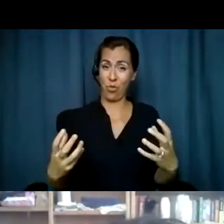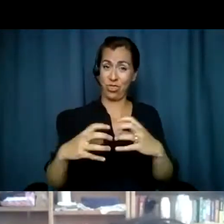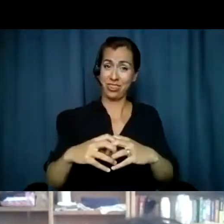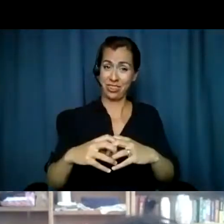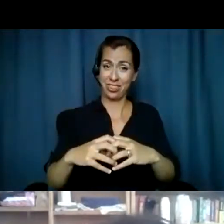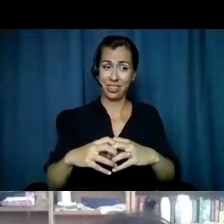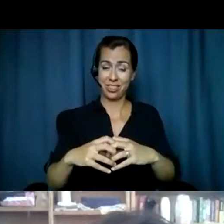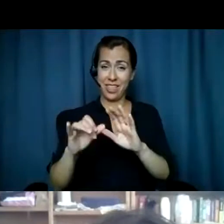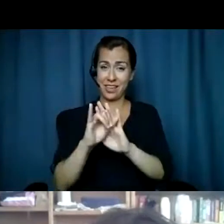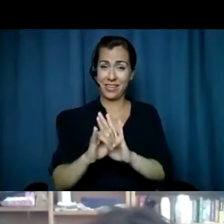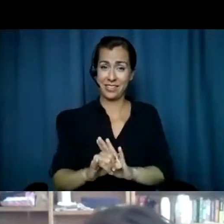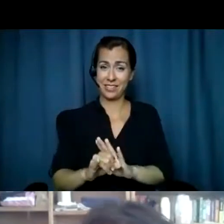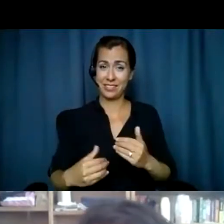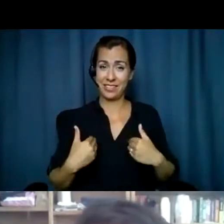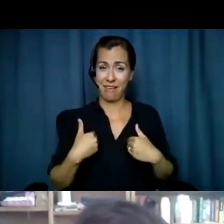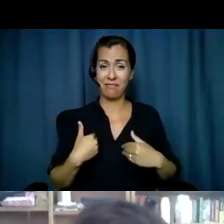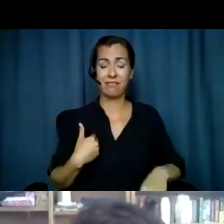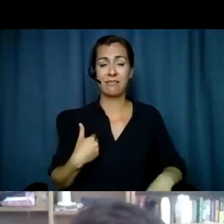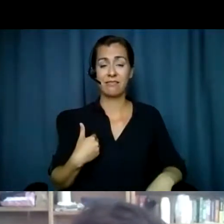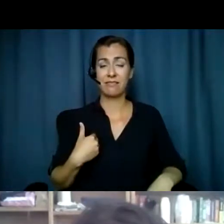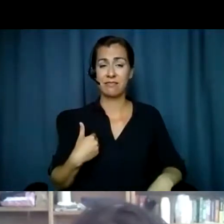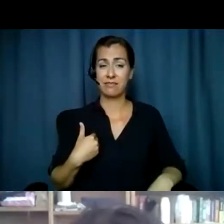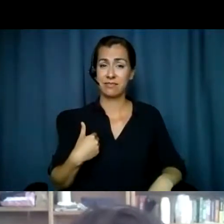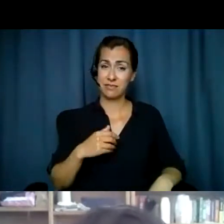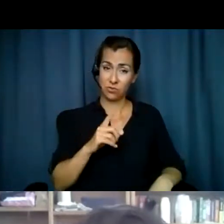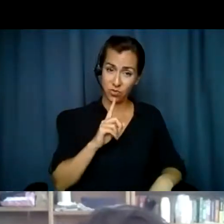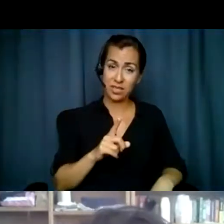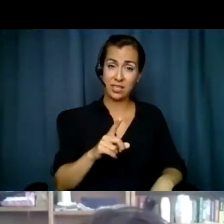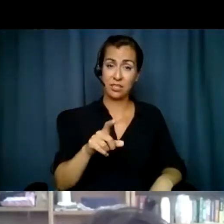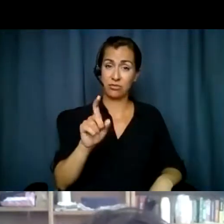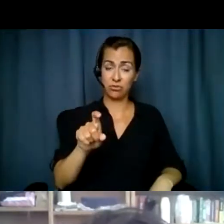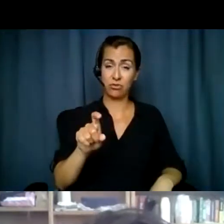Does anyone want to answer that one?